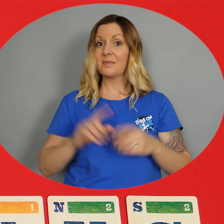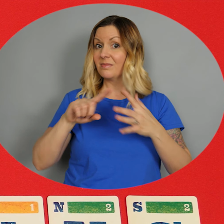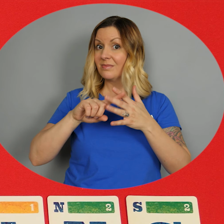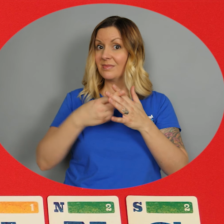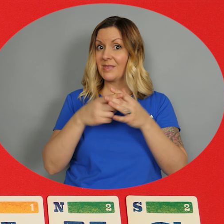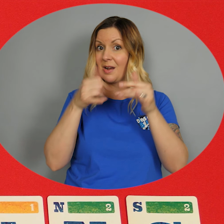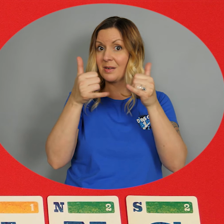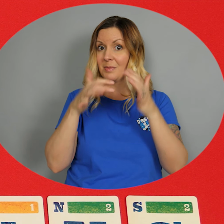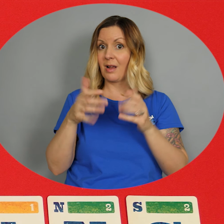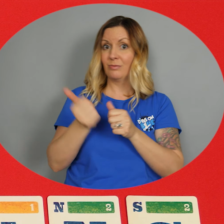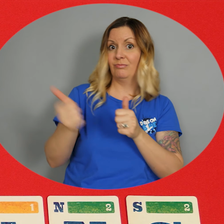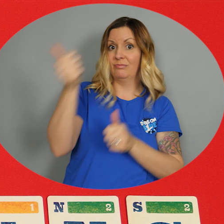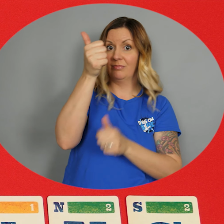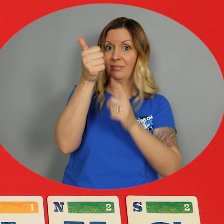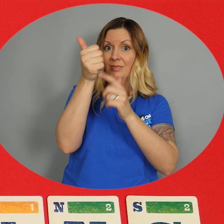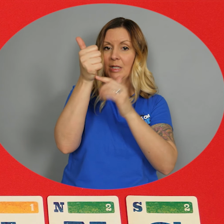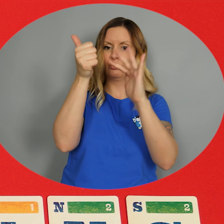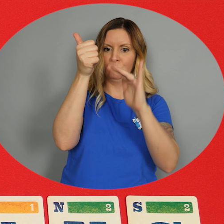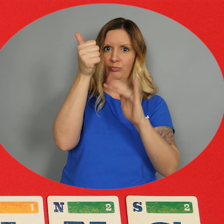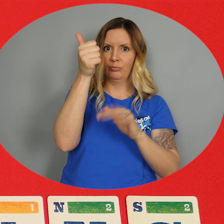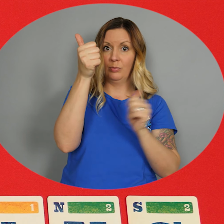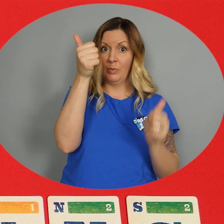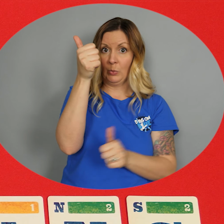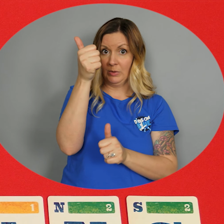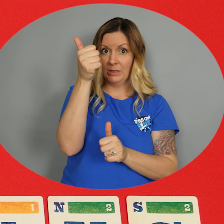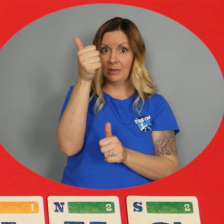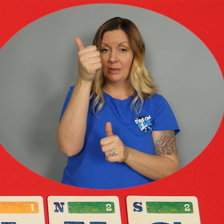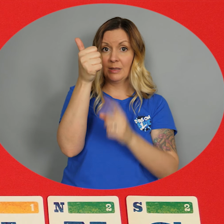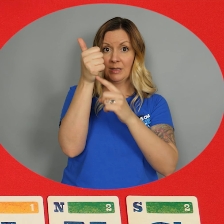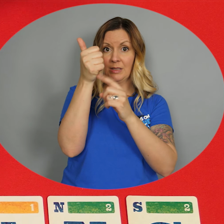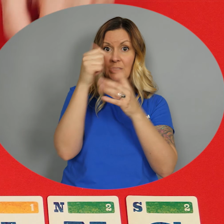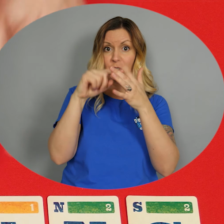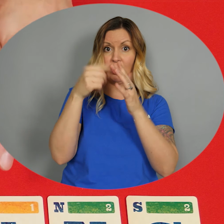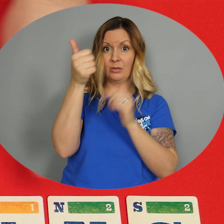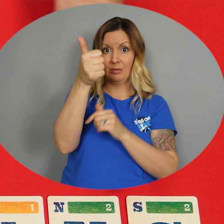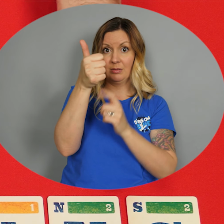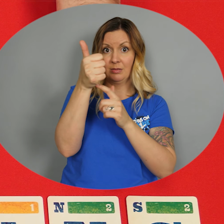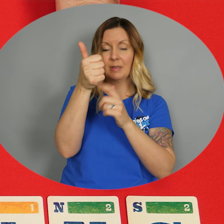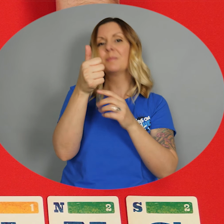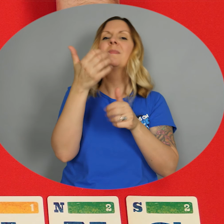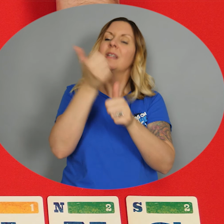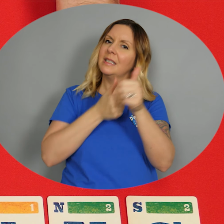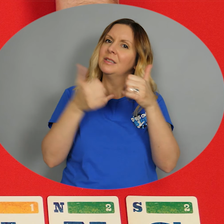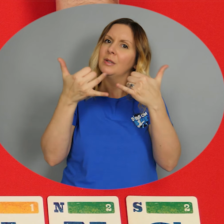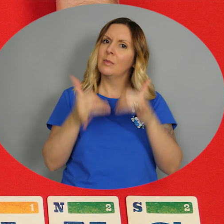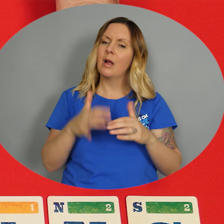players ranked, starting with the person highest and then going in descending order, each player